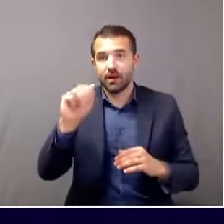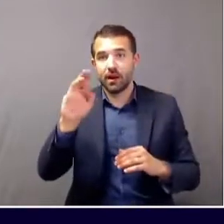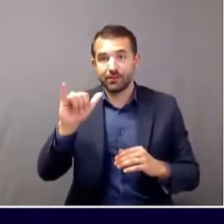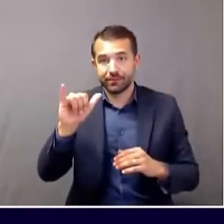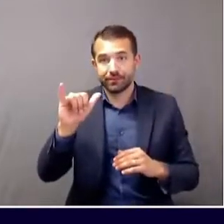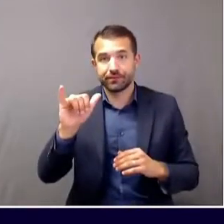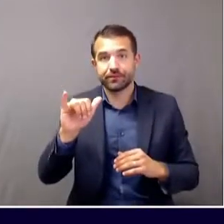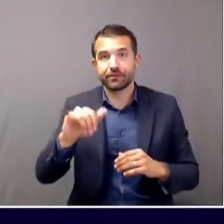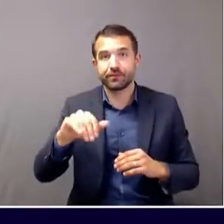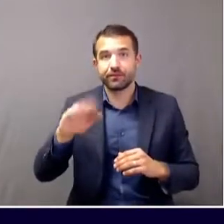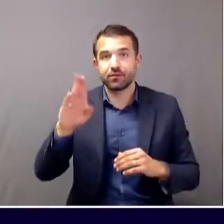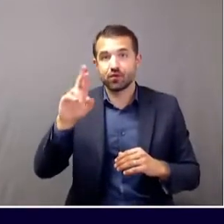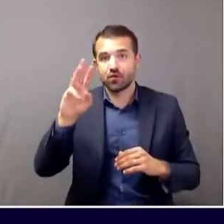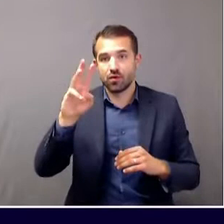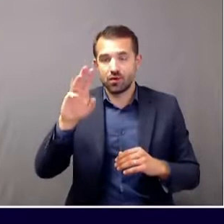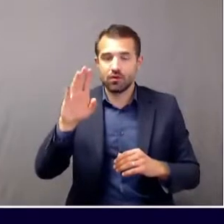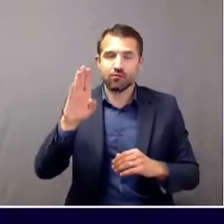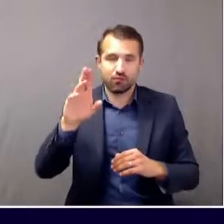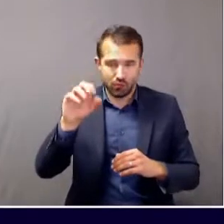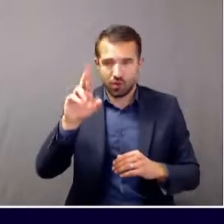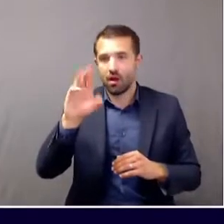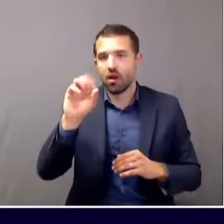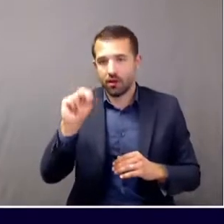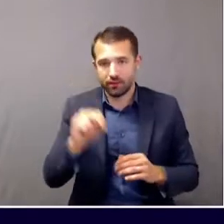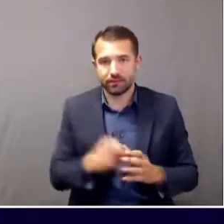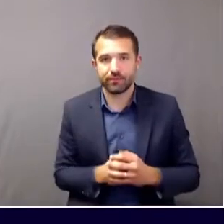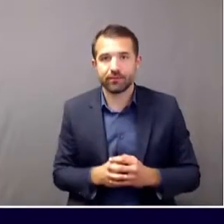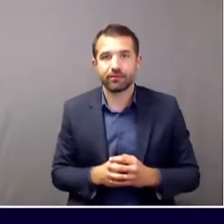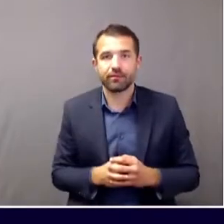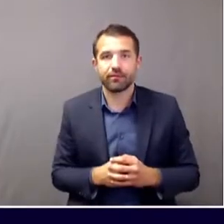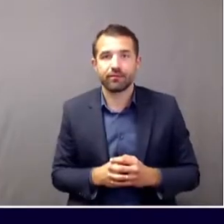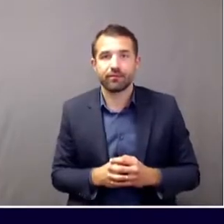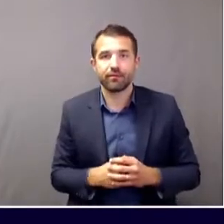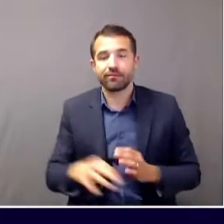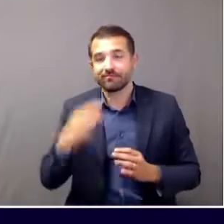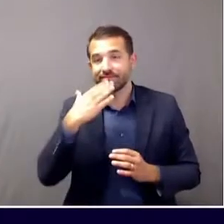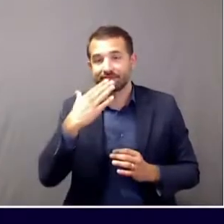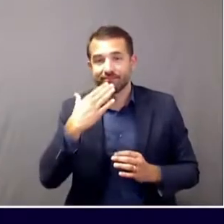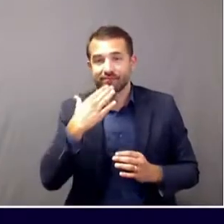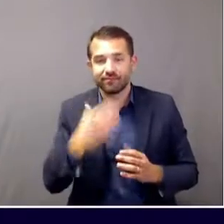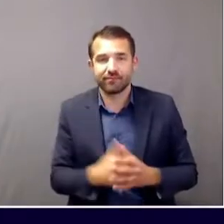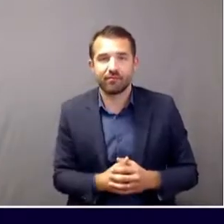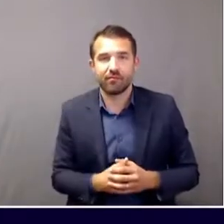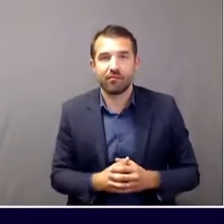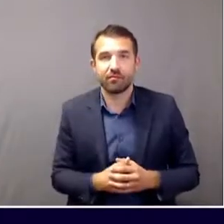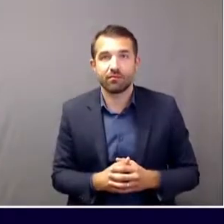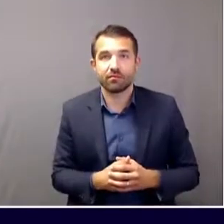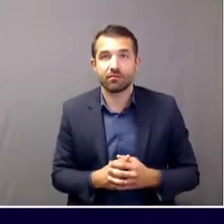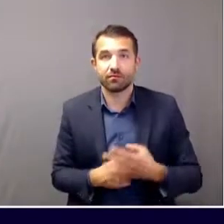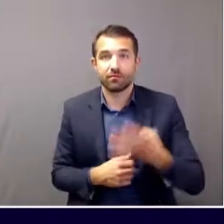thank you got to show a lot